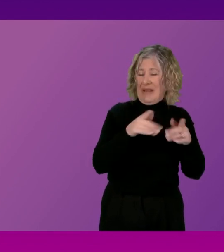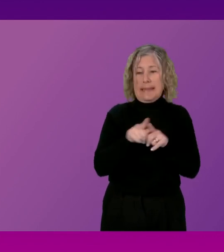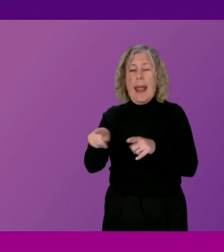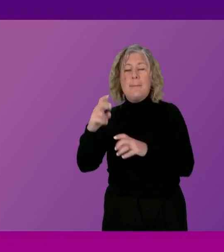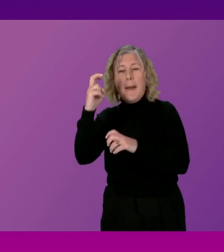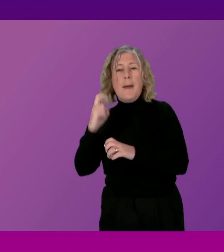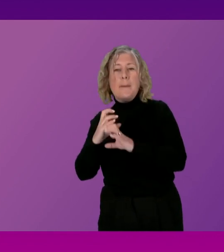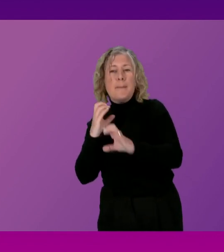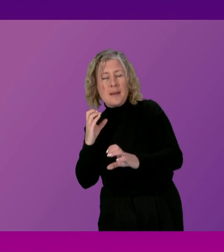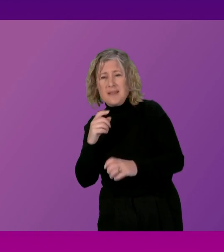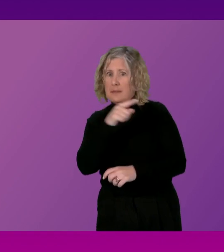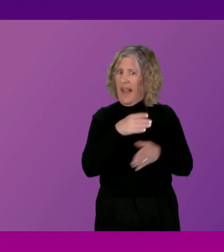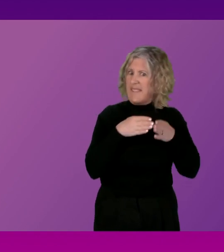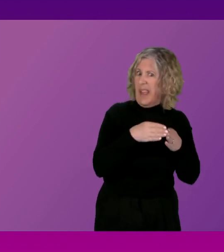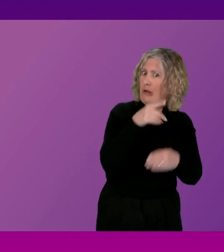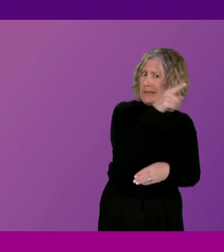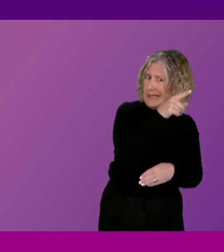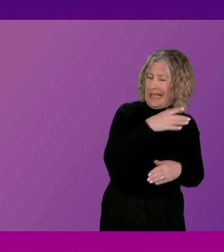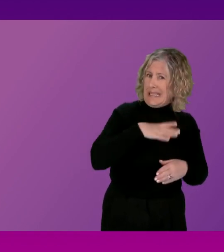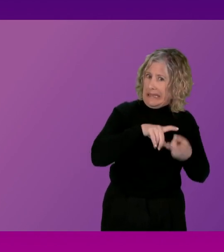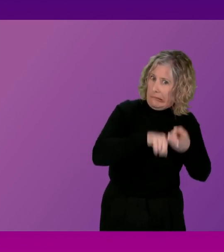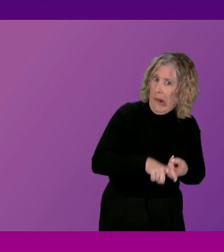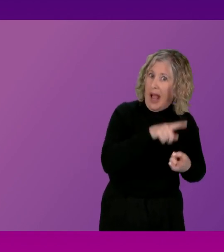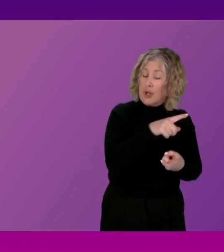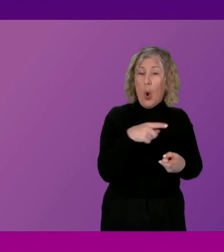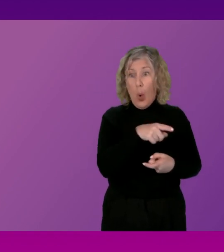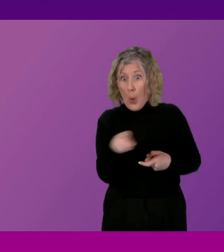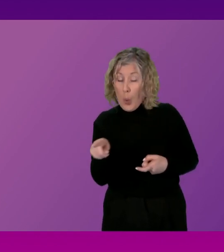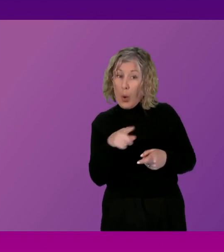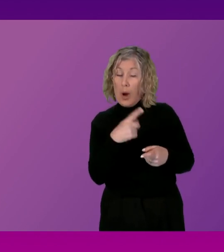Can the First Minister confirm that young islanders who rely on those lifeline routes